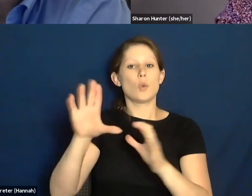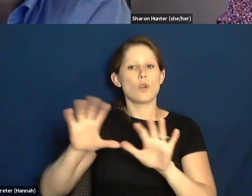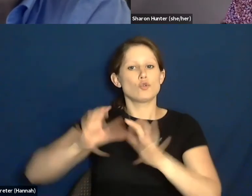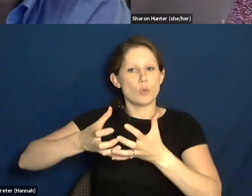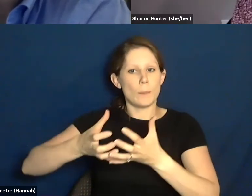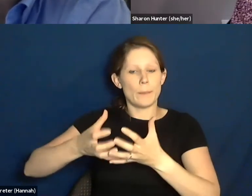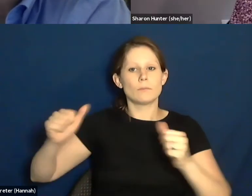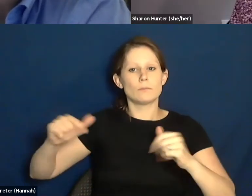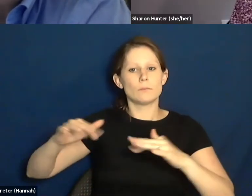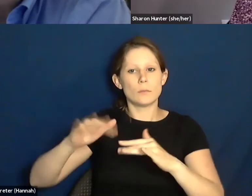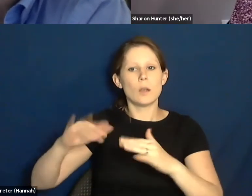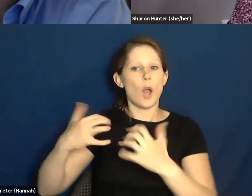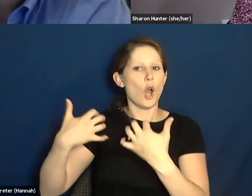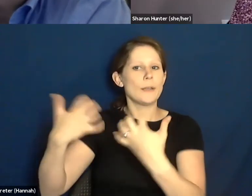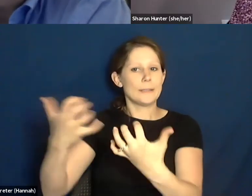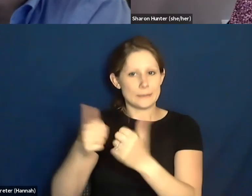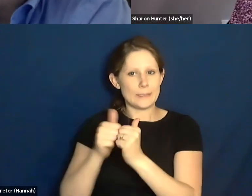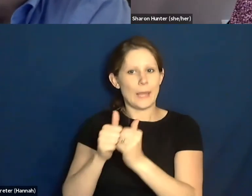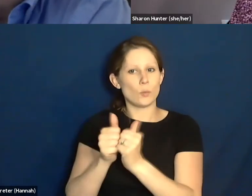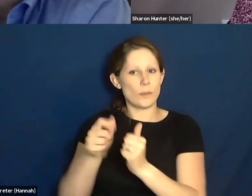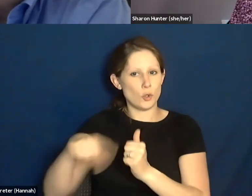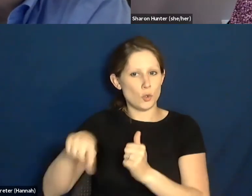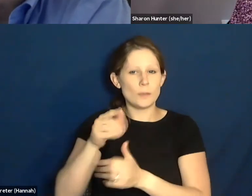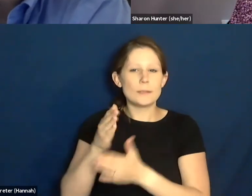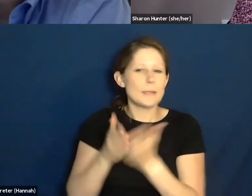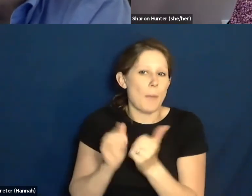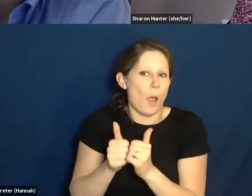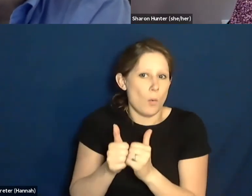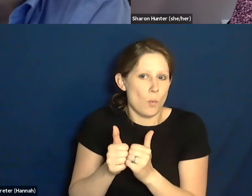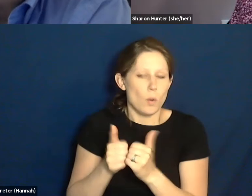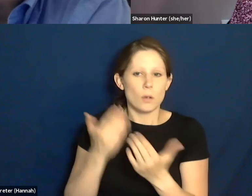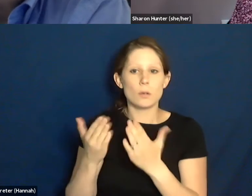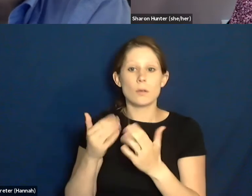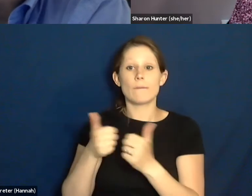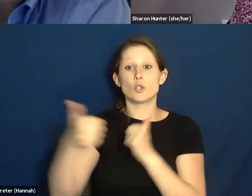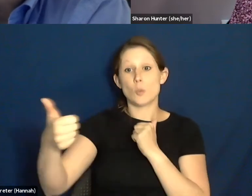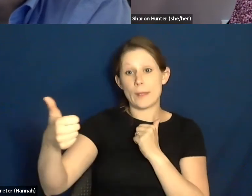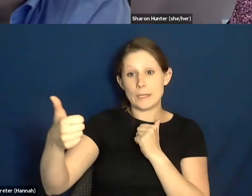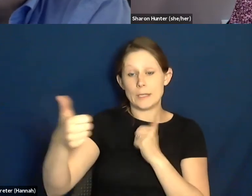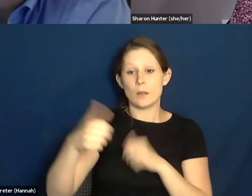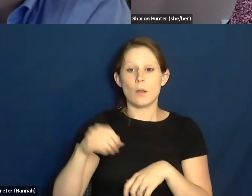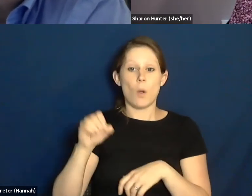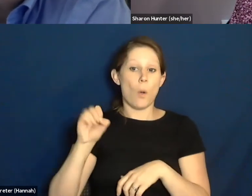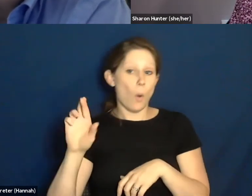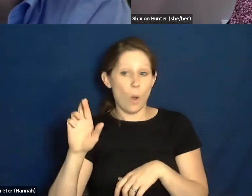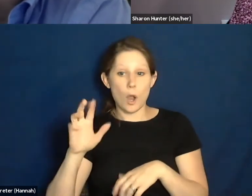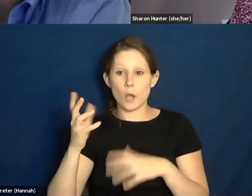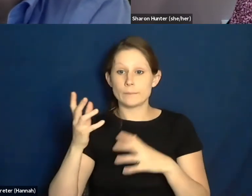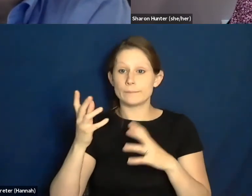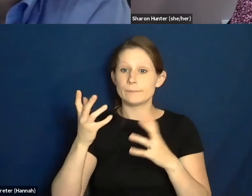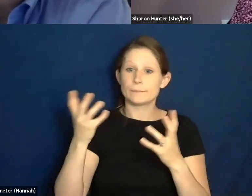audiences together, with you, somehow, even virtually, or just communicating with them so